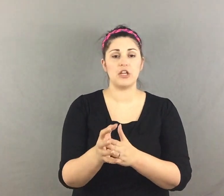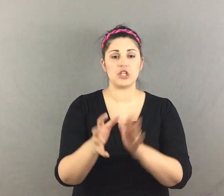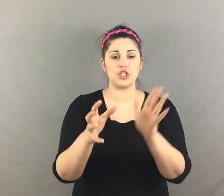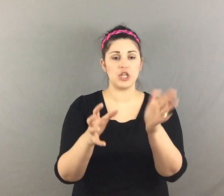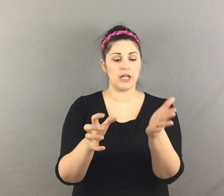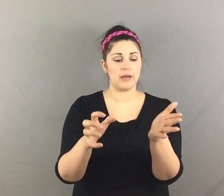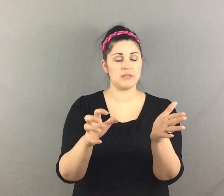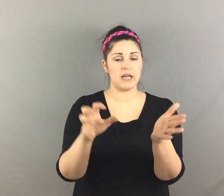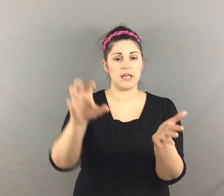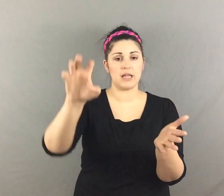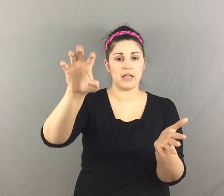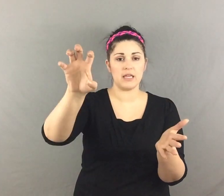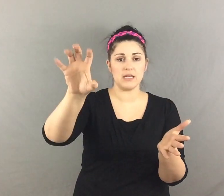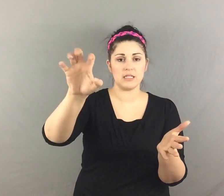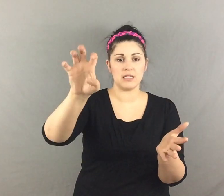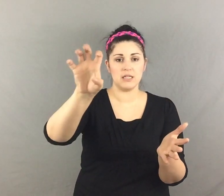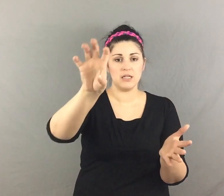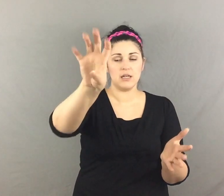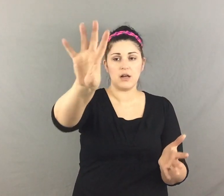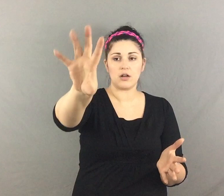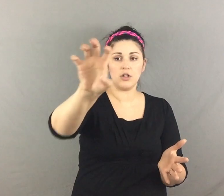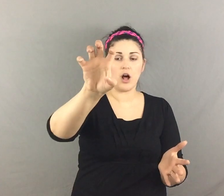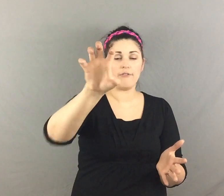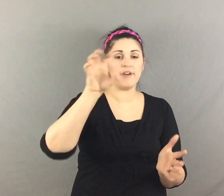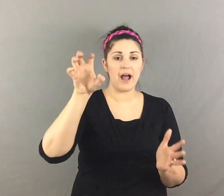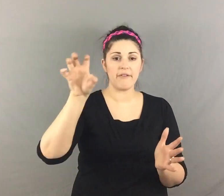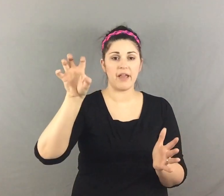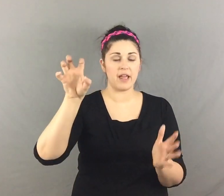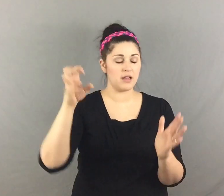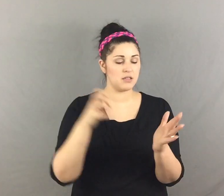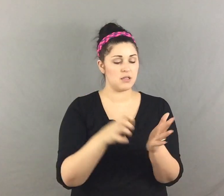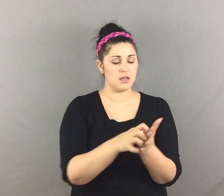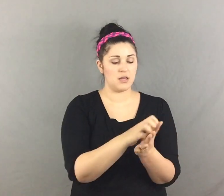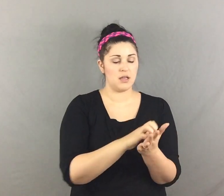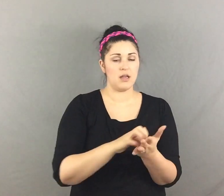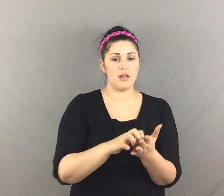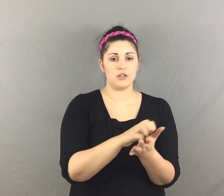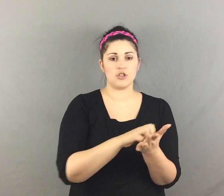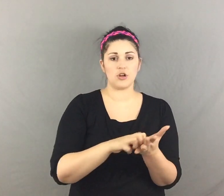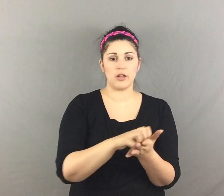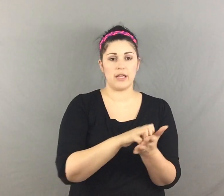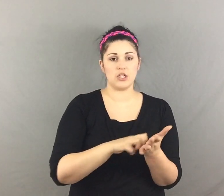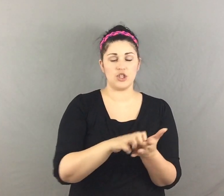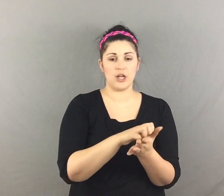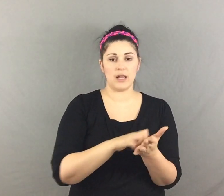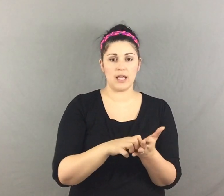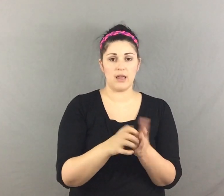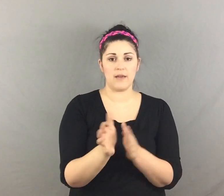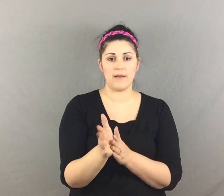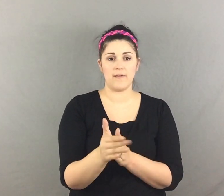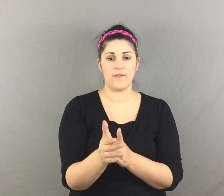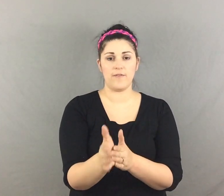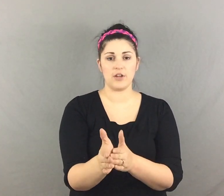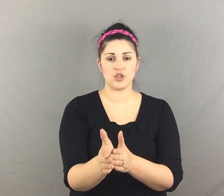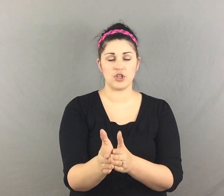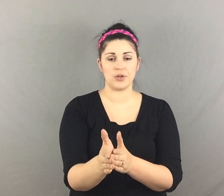Fish and jelly. I'm signing it like this. A cloth, five hand circling it. Jelly fish.